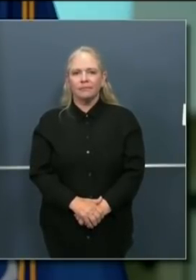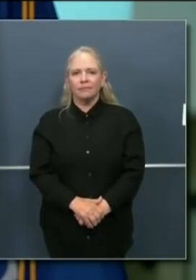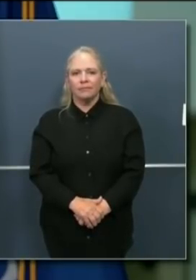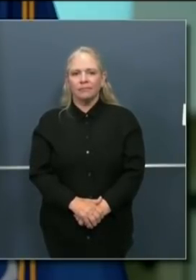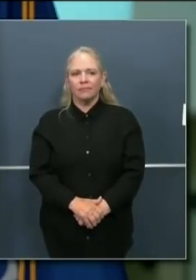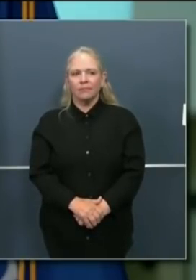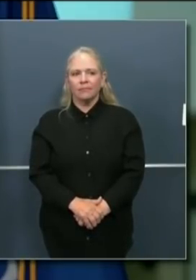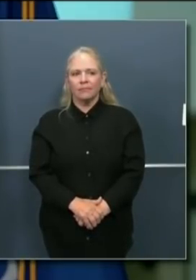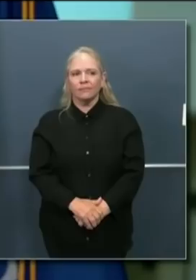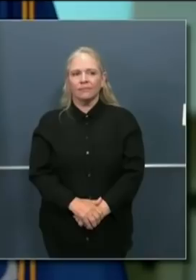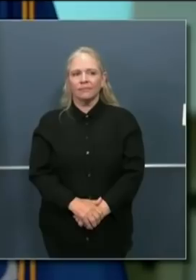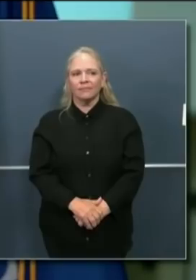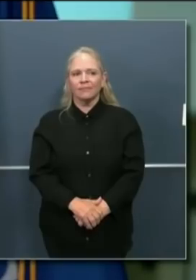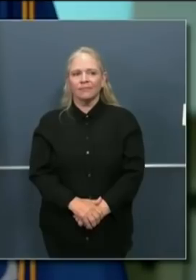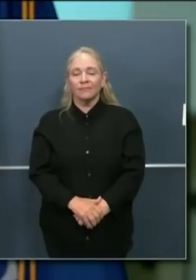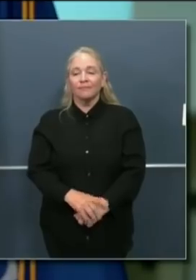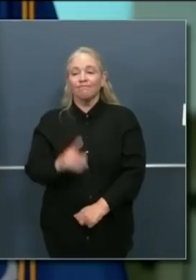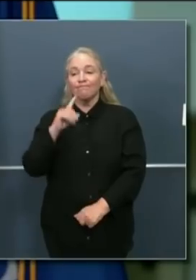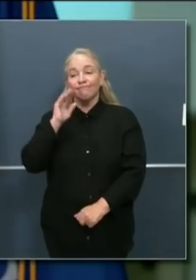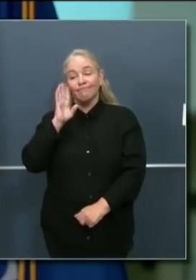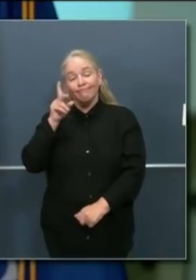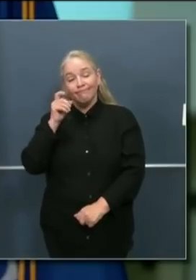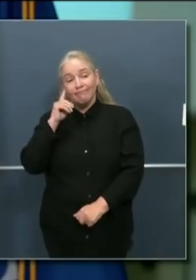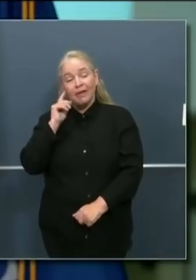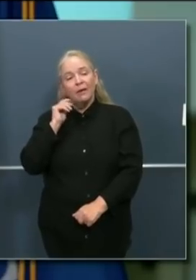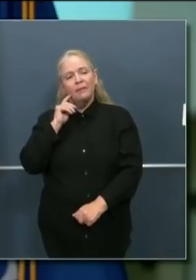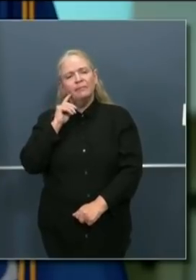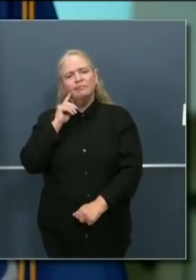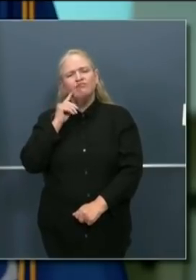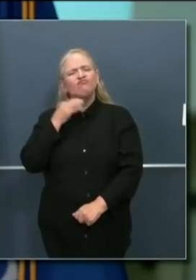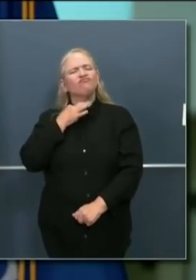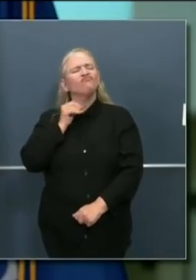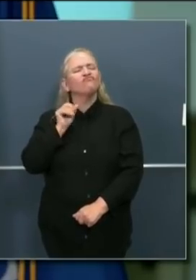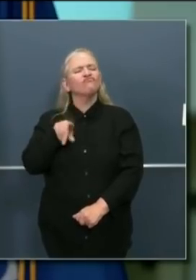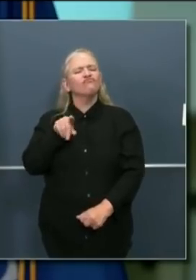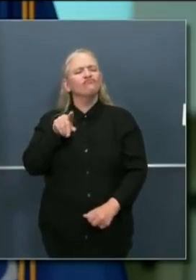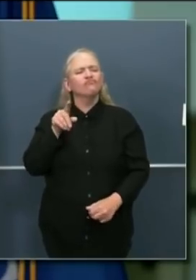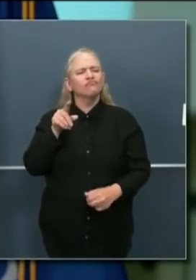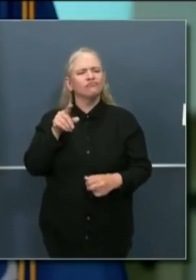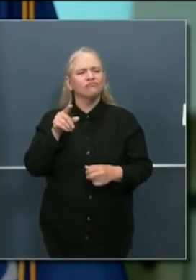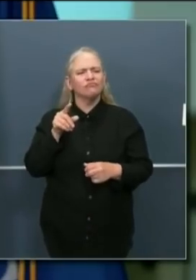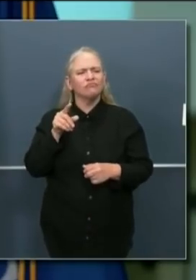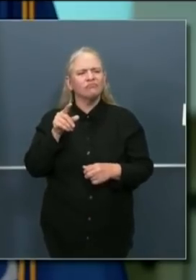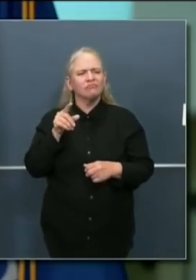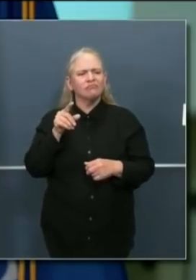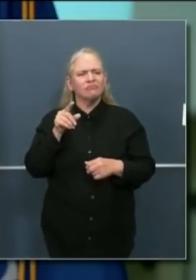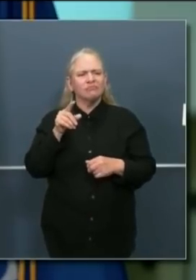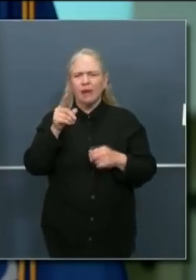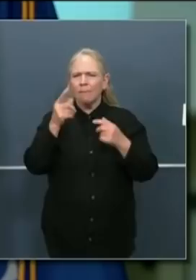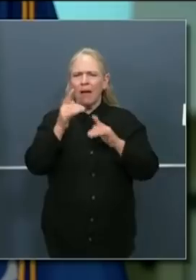WE'VE SEEN IN THE PAST. HI, GOVERNOR. THANKS FOR TAKING MY QUESTION. I WANTED TO KNOW HOW YOU